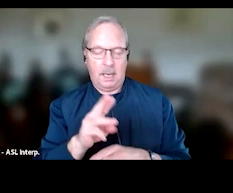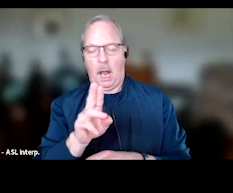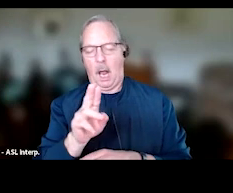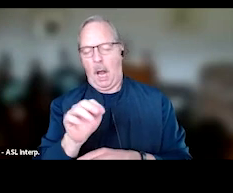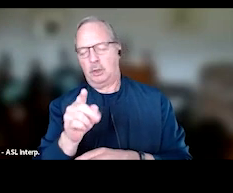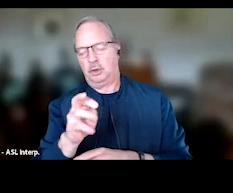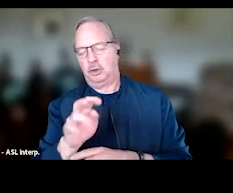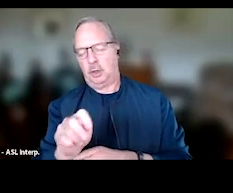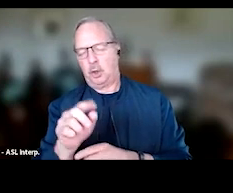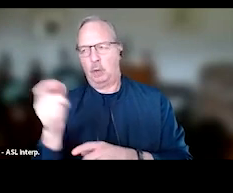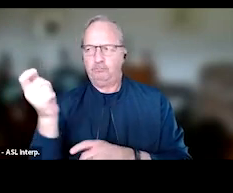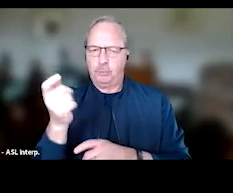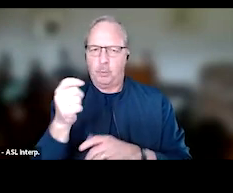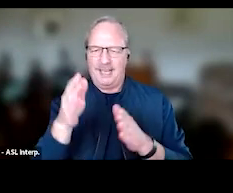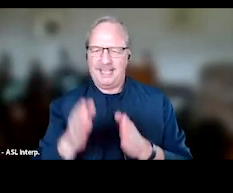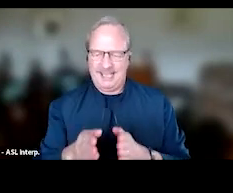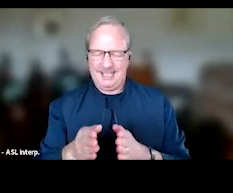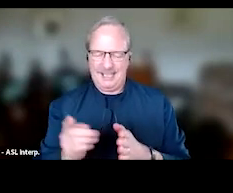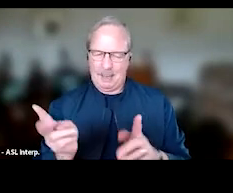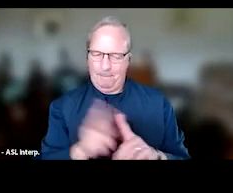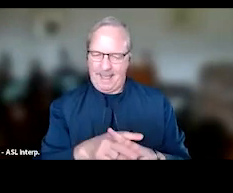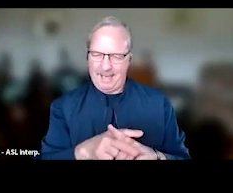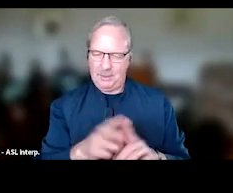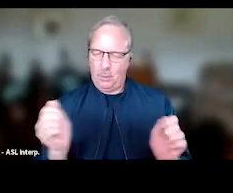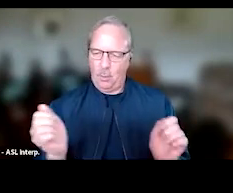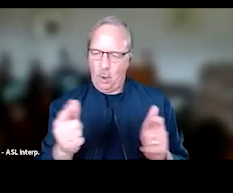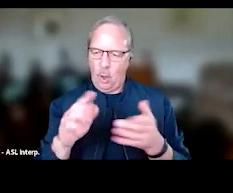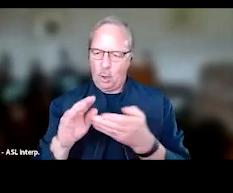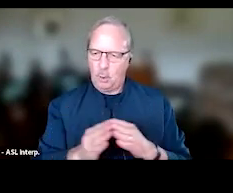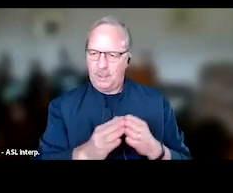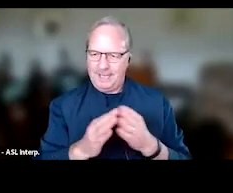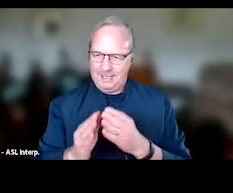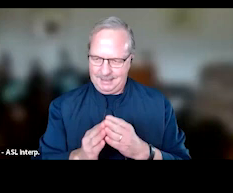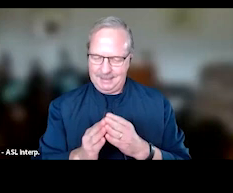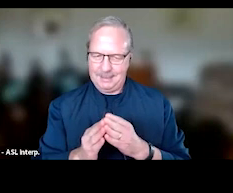But that said, this applies to all communities nationwide. So just really encourage you,